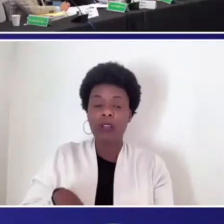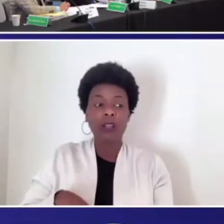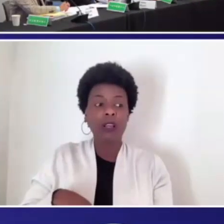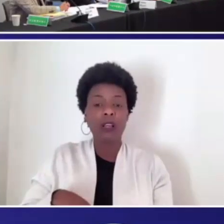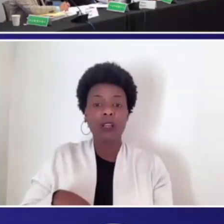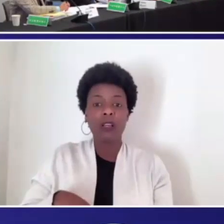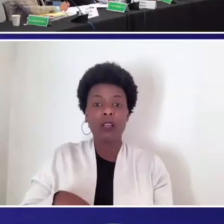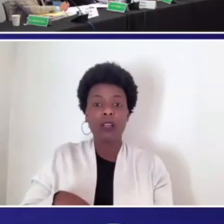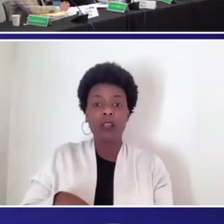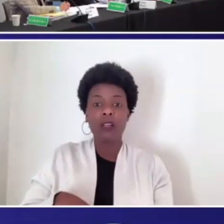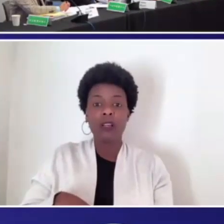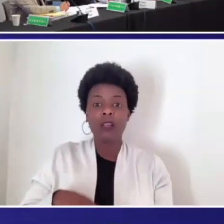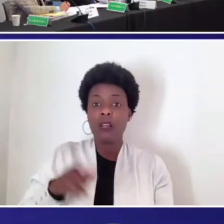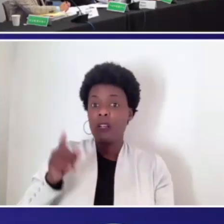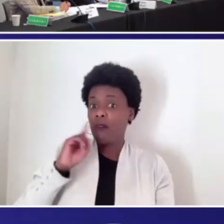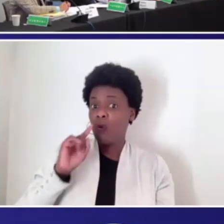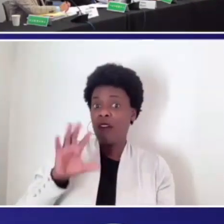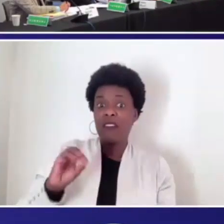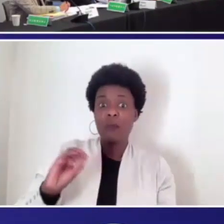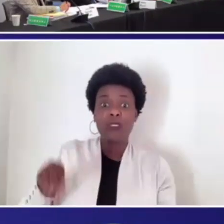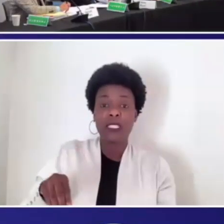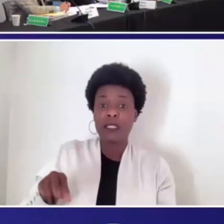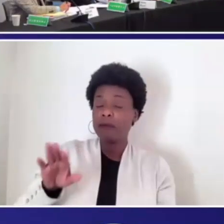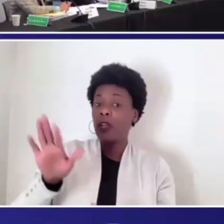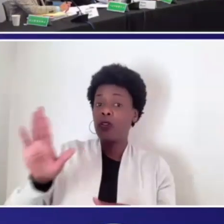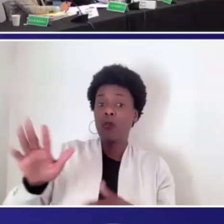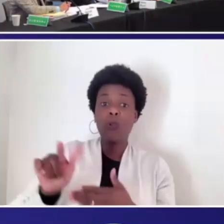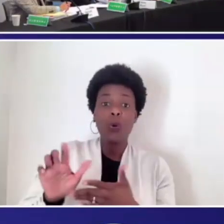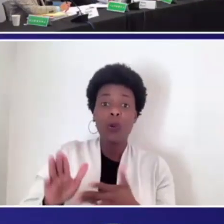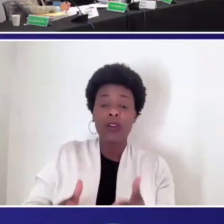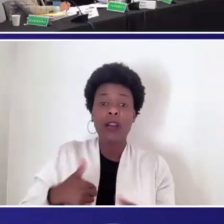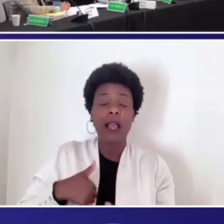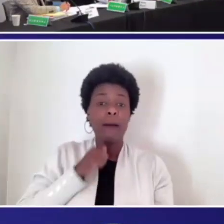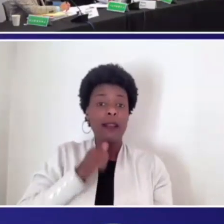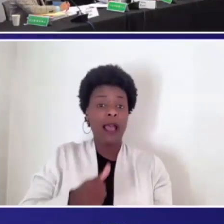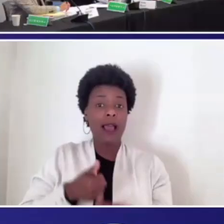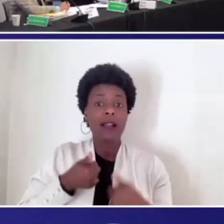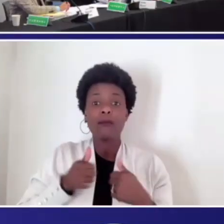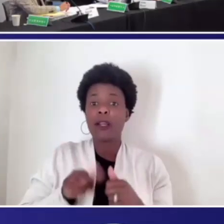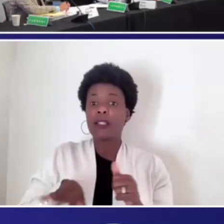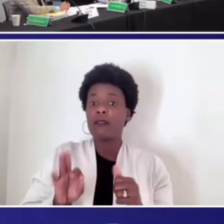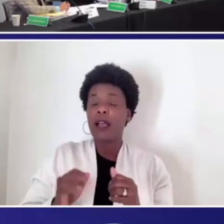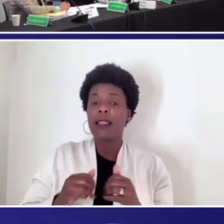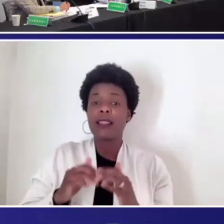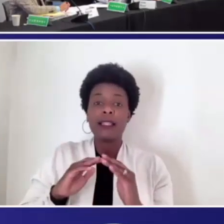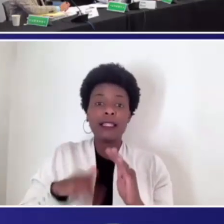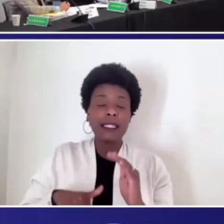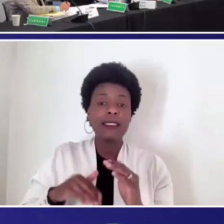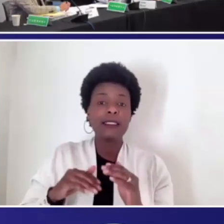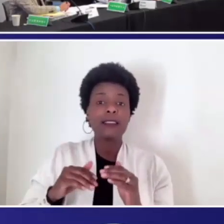you're a lawyer. I'm not. I'm trying to find the least arbitrary number. Right? So 50 feels like the least.